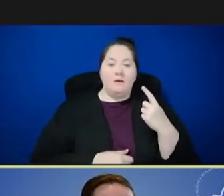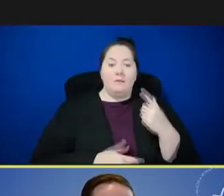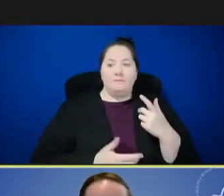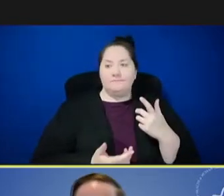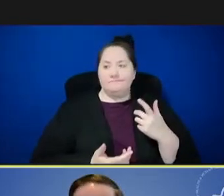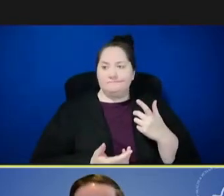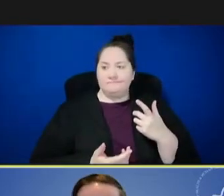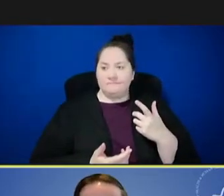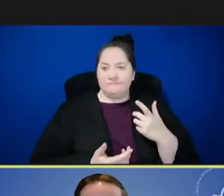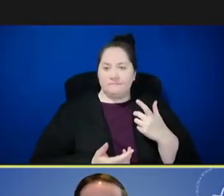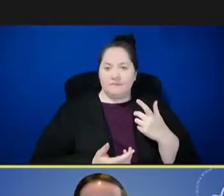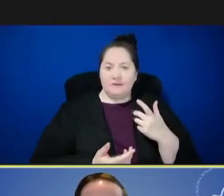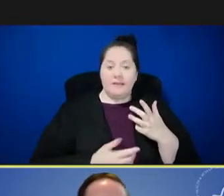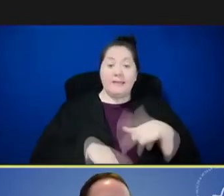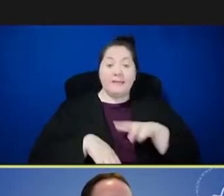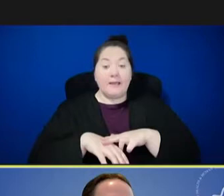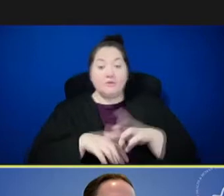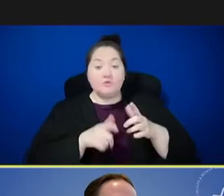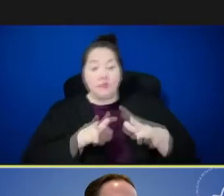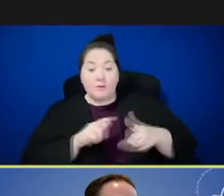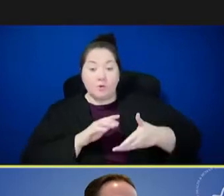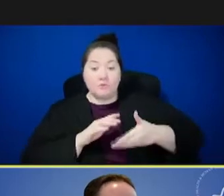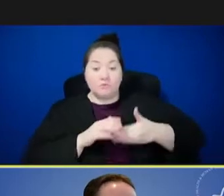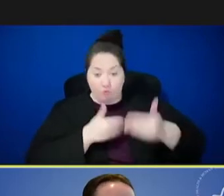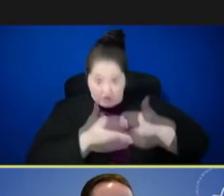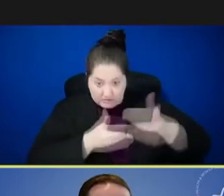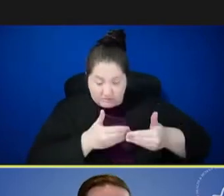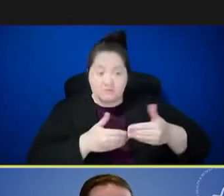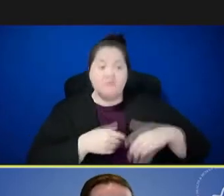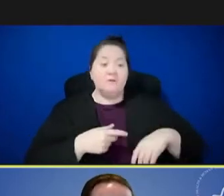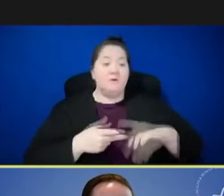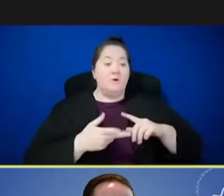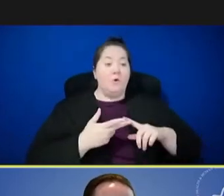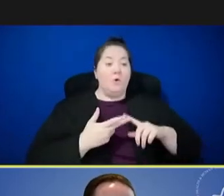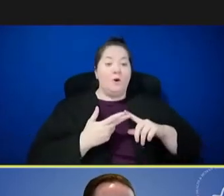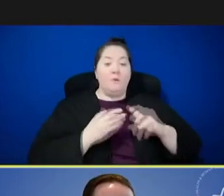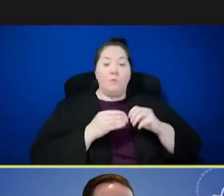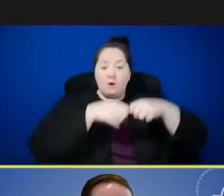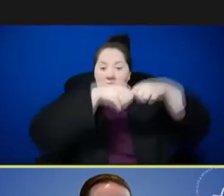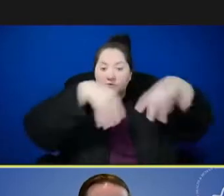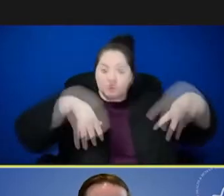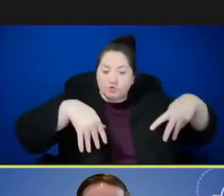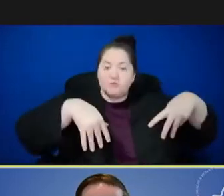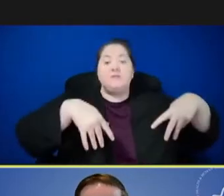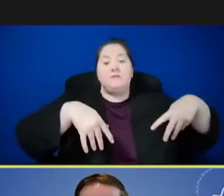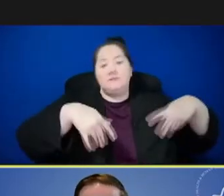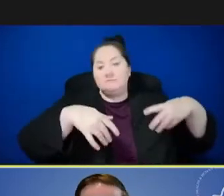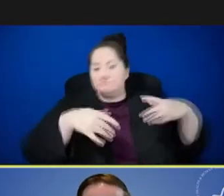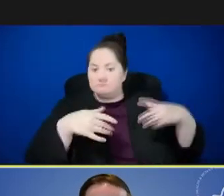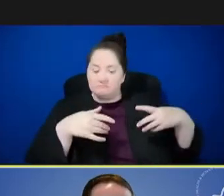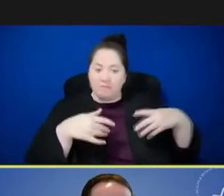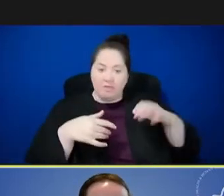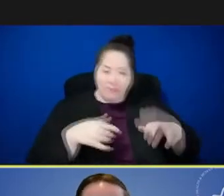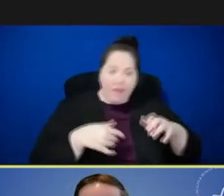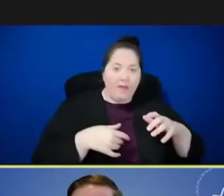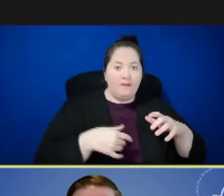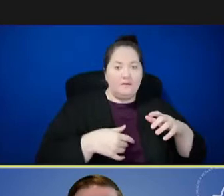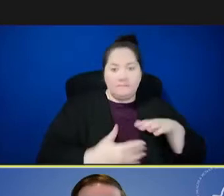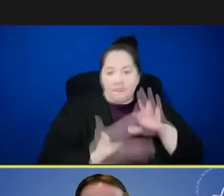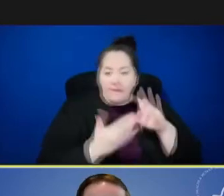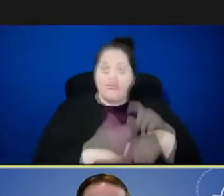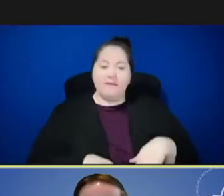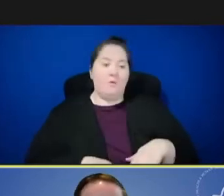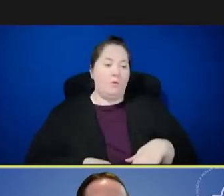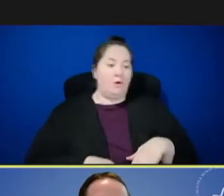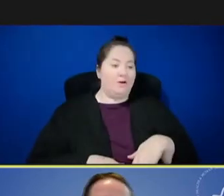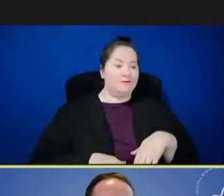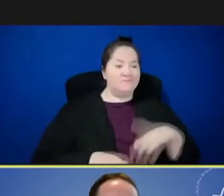natural language processing or tree-based methods or adversarial models or something like that. It's